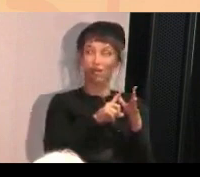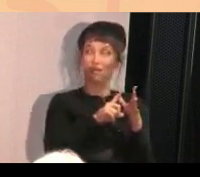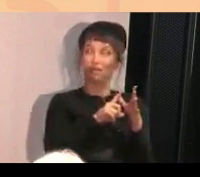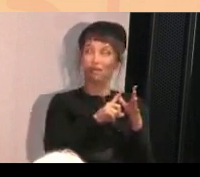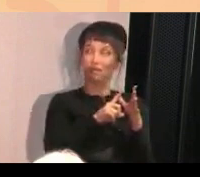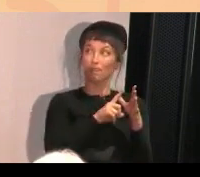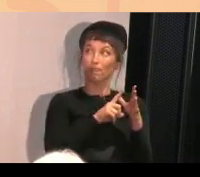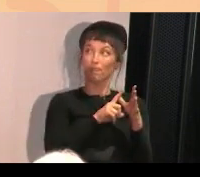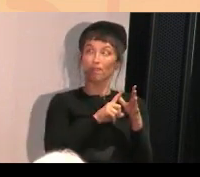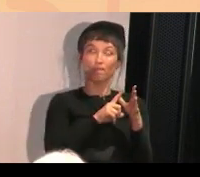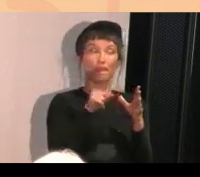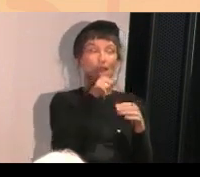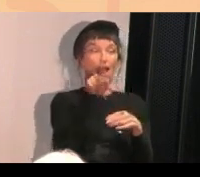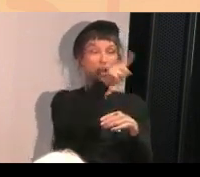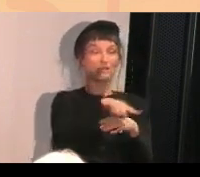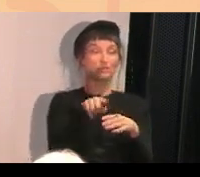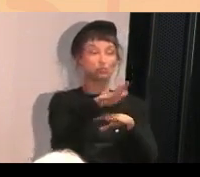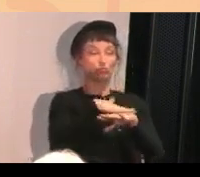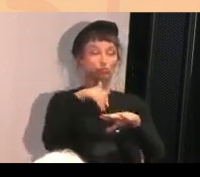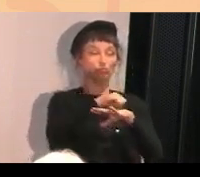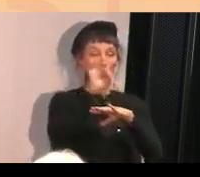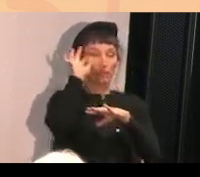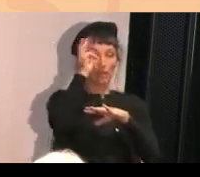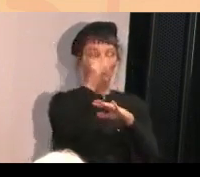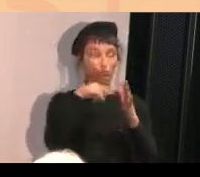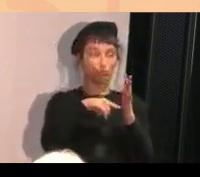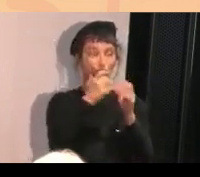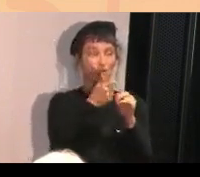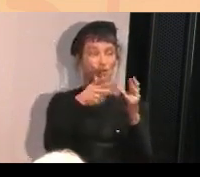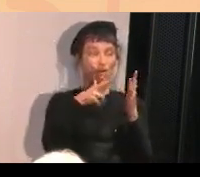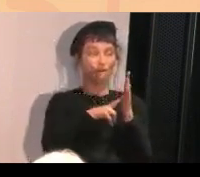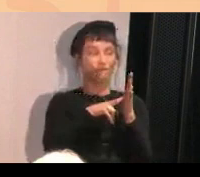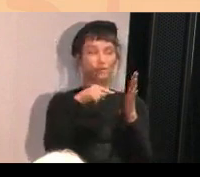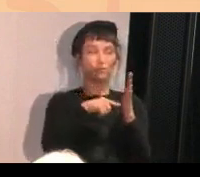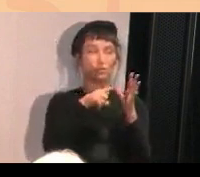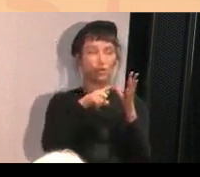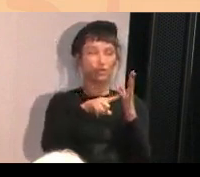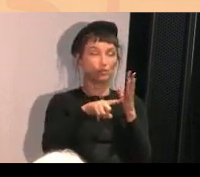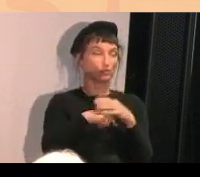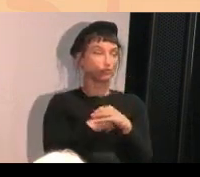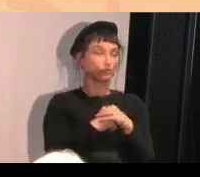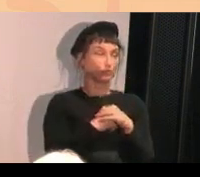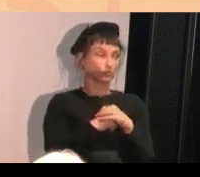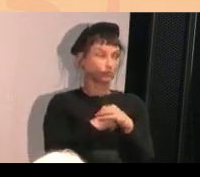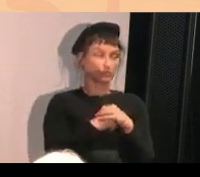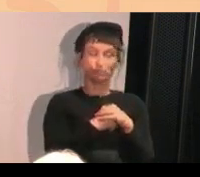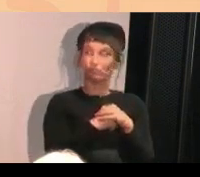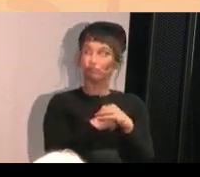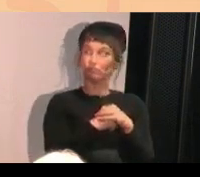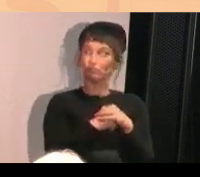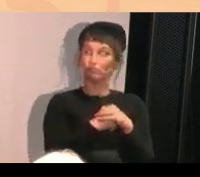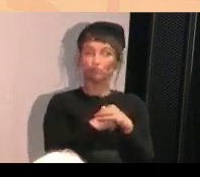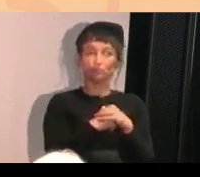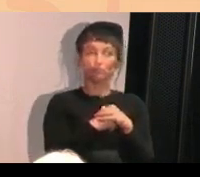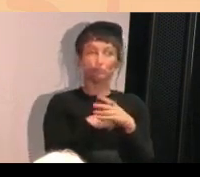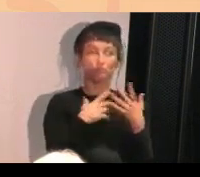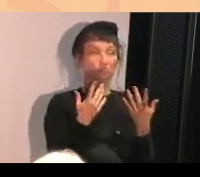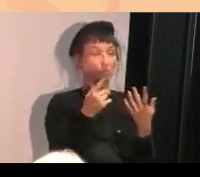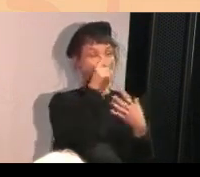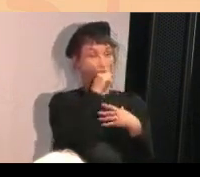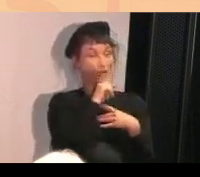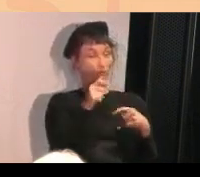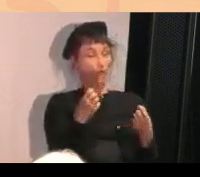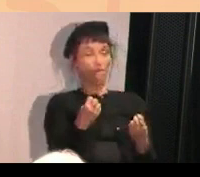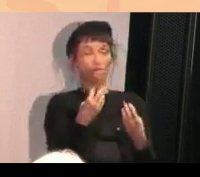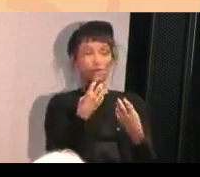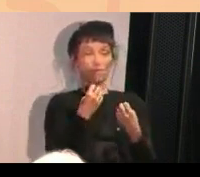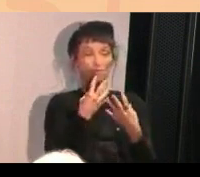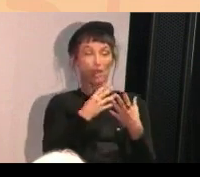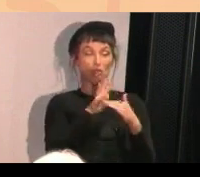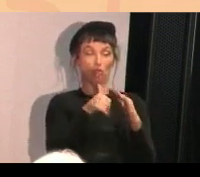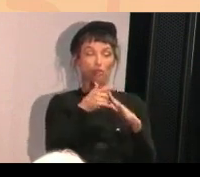NIACA @ australiacouncil.gov dot AU and provide us with feedback on the consultation summary